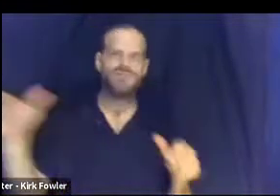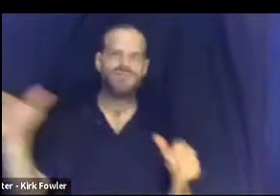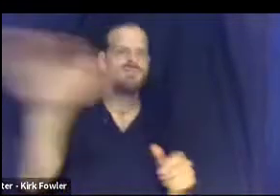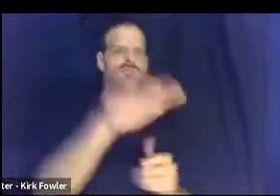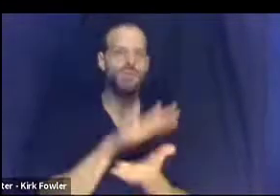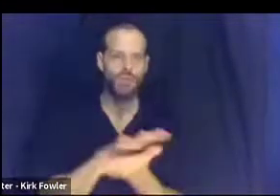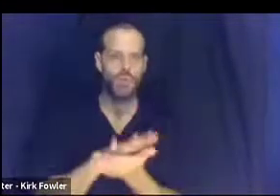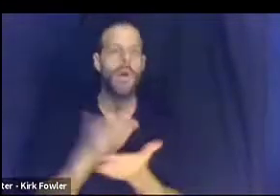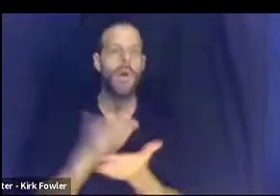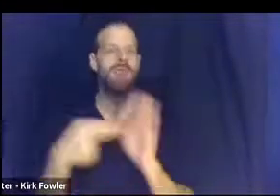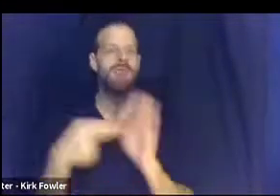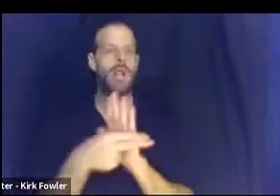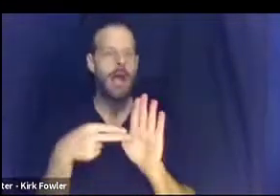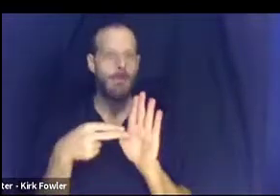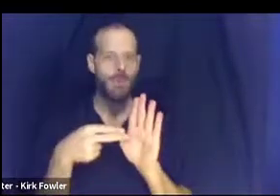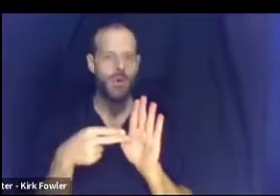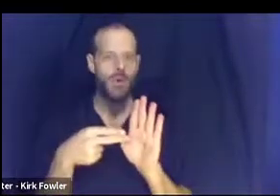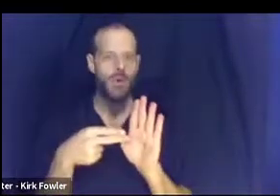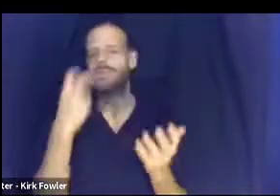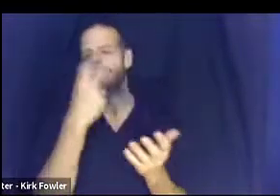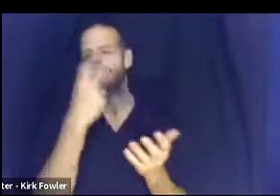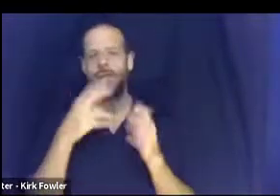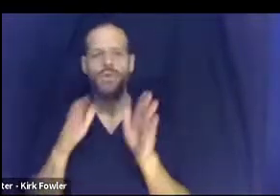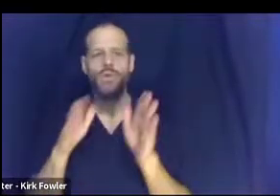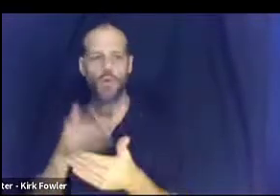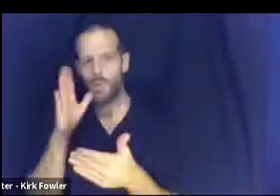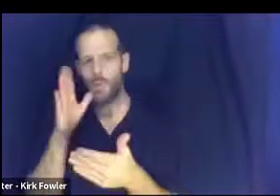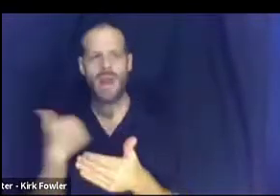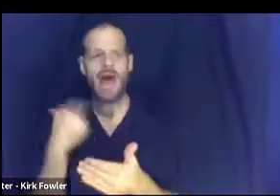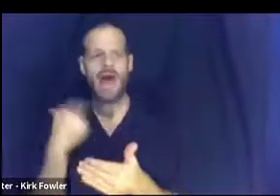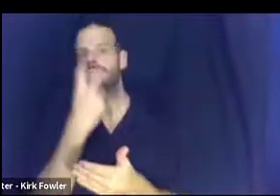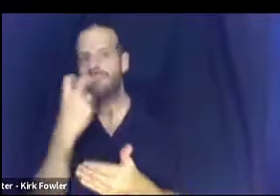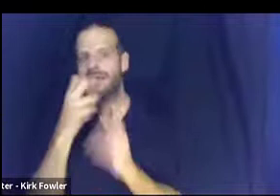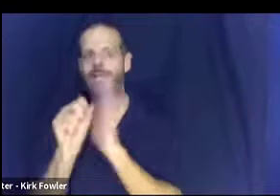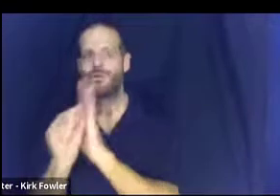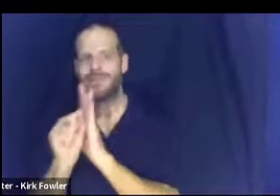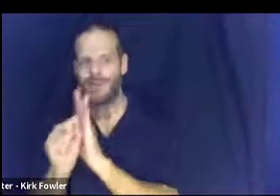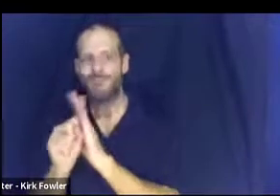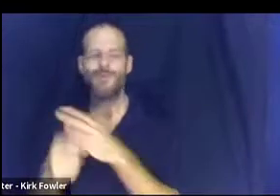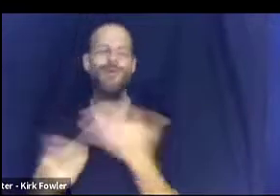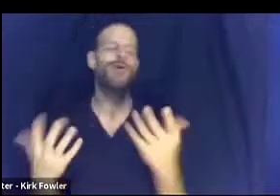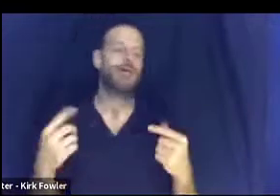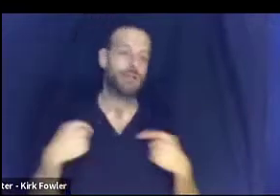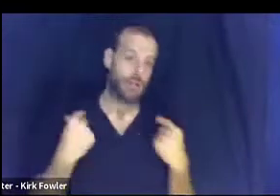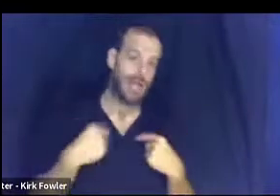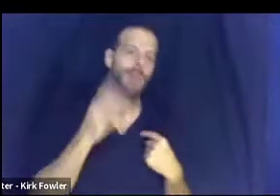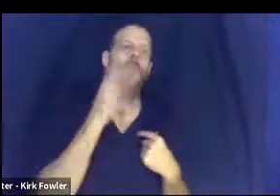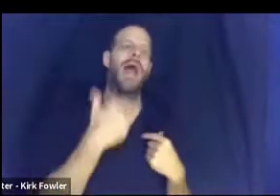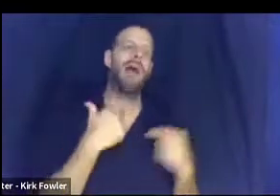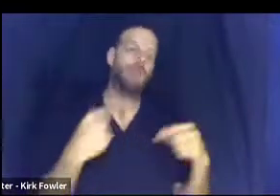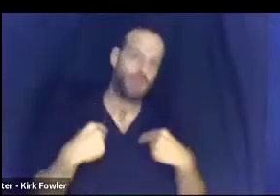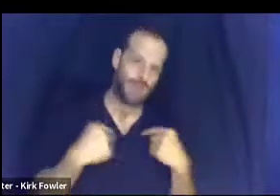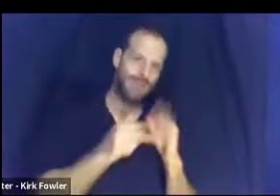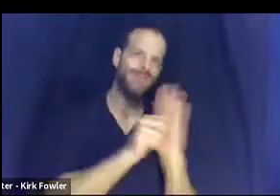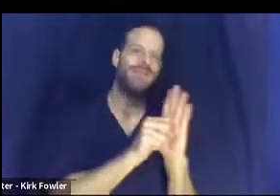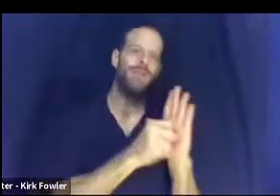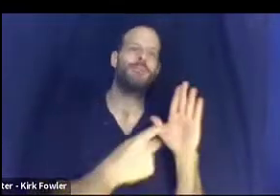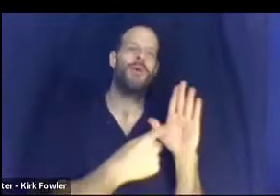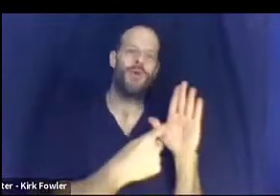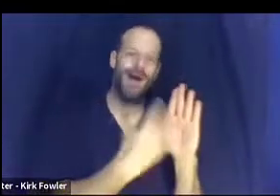So, the speech room was gonna have the speech symbol outside of it. The gym was gonna have the gym symbol outside of it. And as we were observing the student,